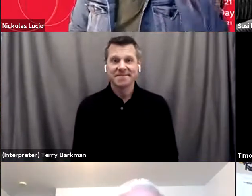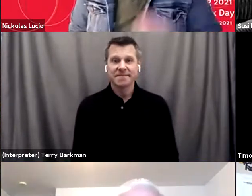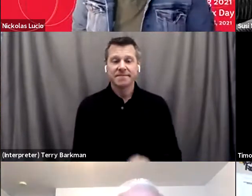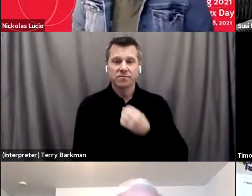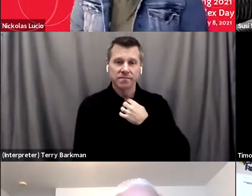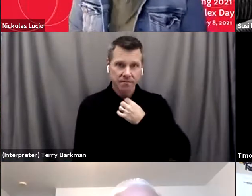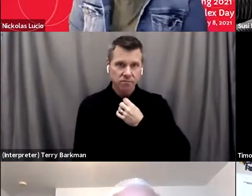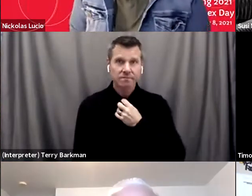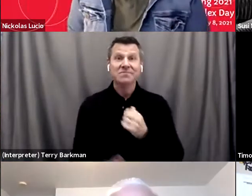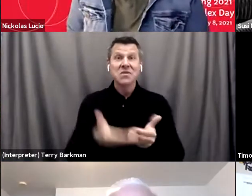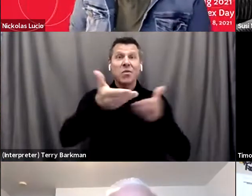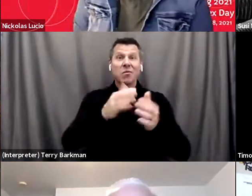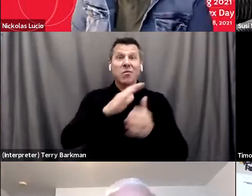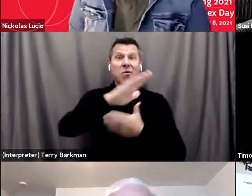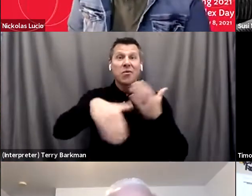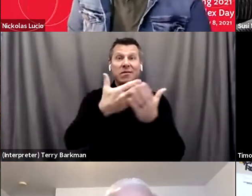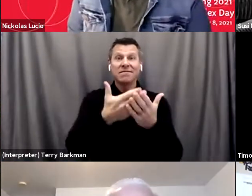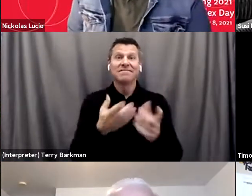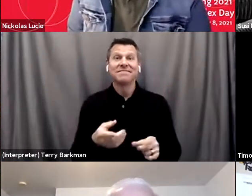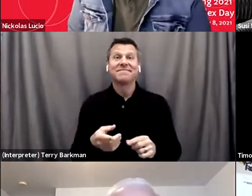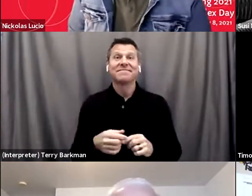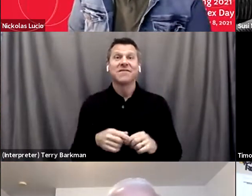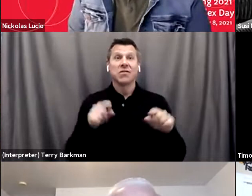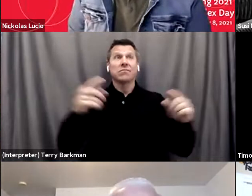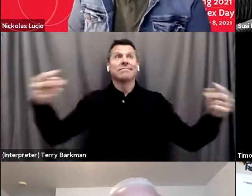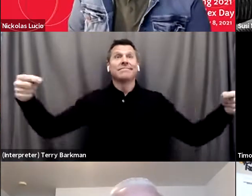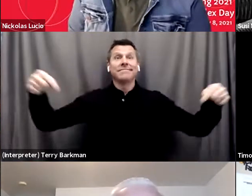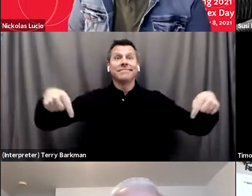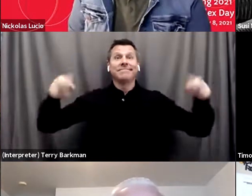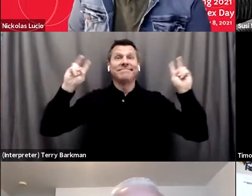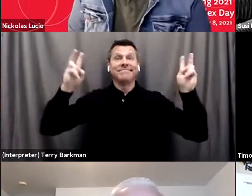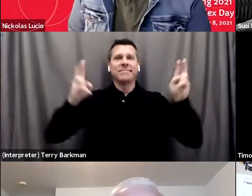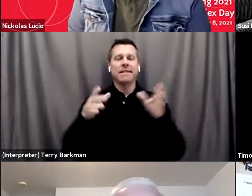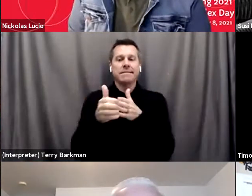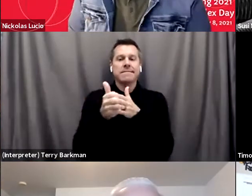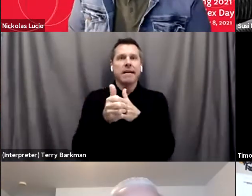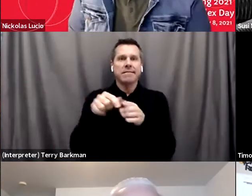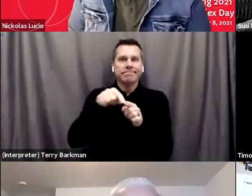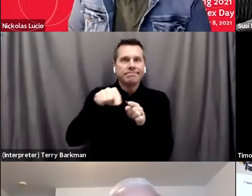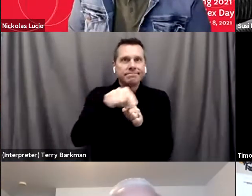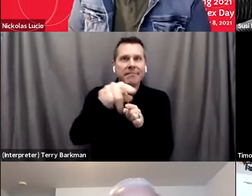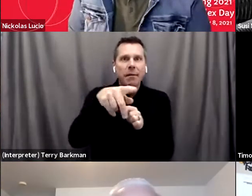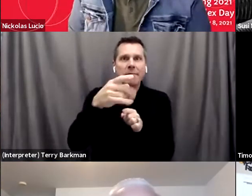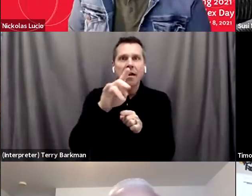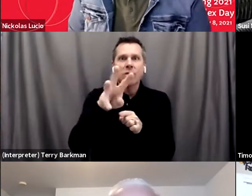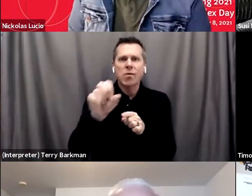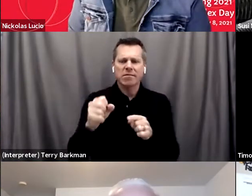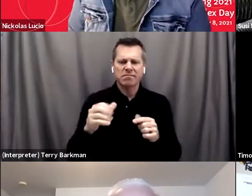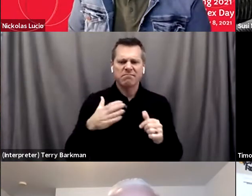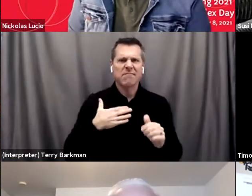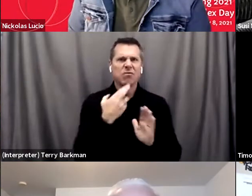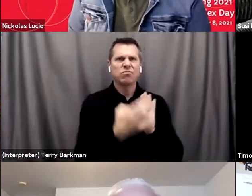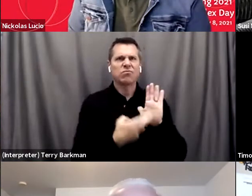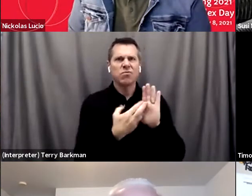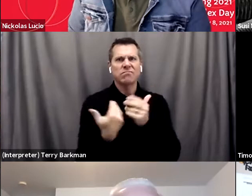Unknown: Welcome everybody, you are at the guided pathways What is my role session? My kailen McCabe and I am going to be